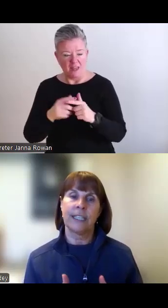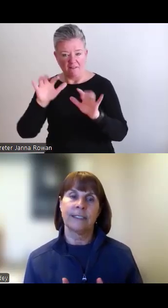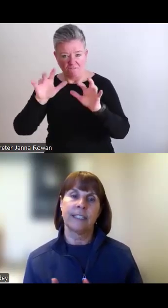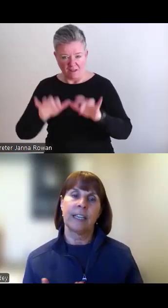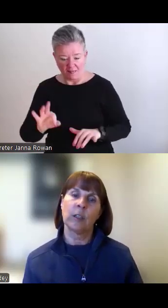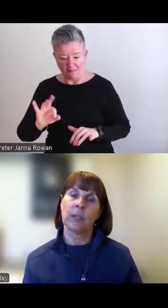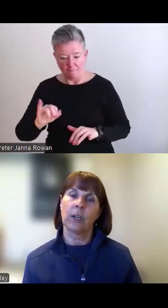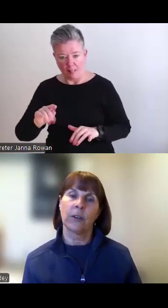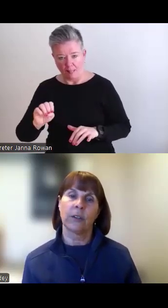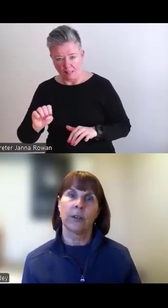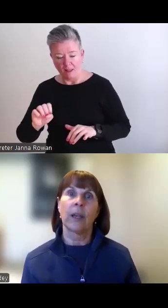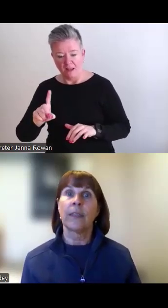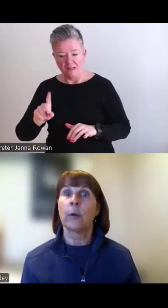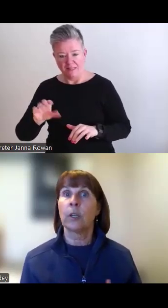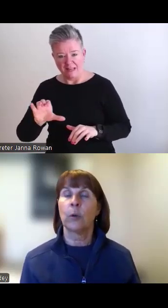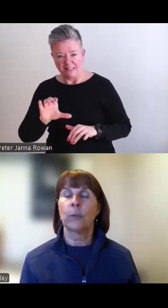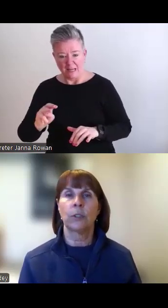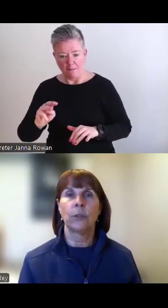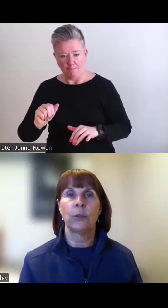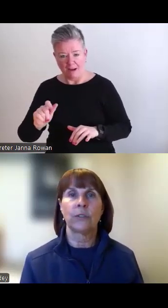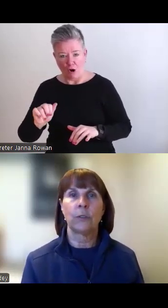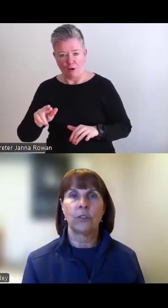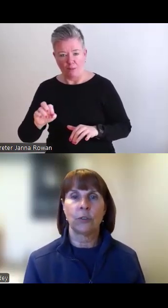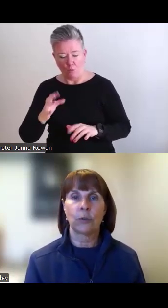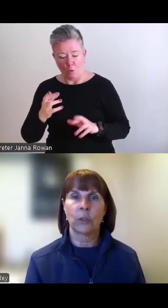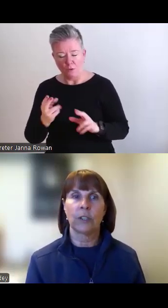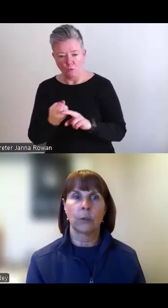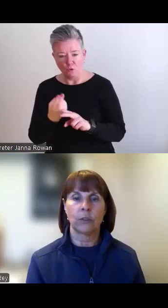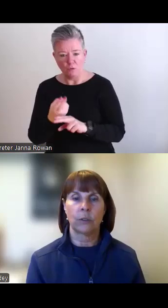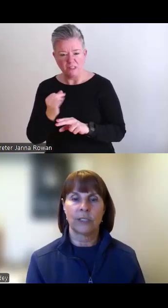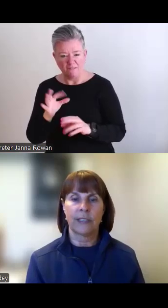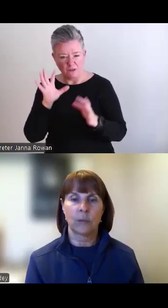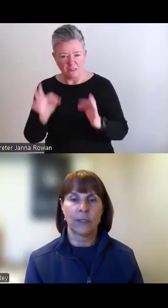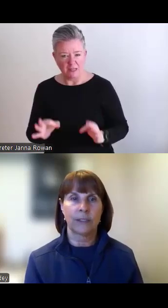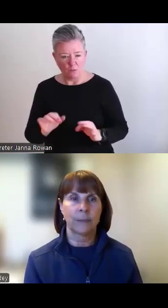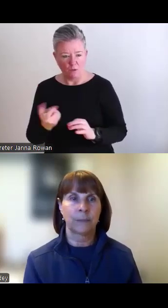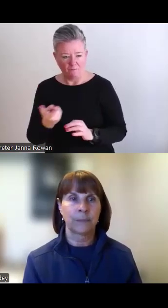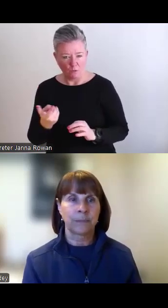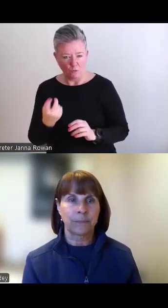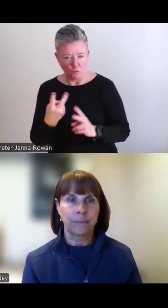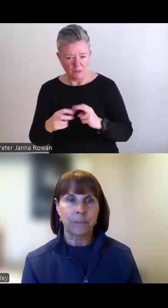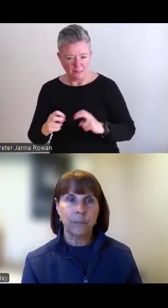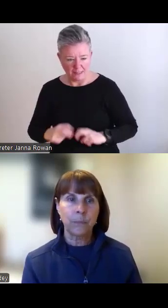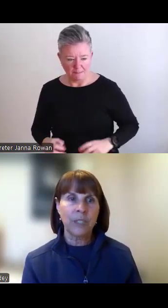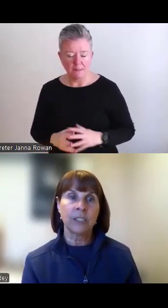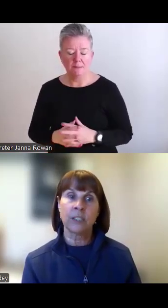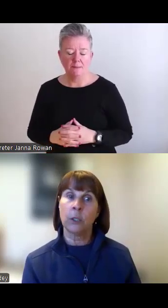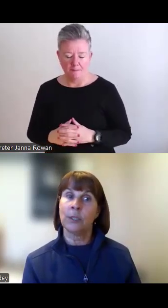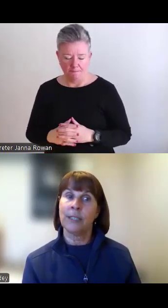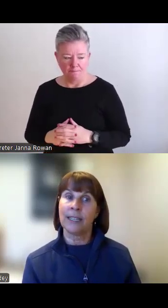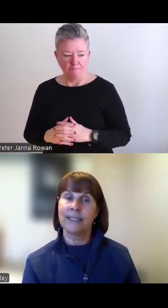the DAYC and the MacArthur that we hope you'll use if you choose one of those two assessments. So,